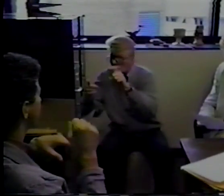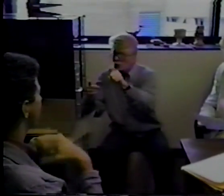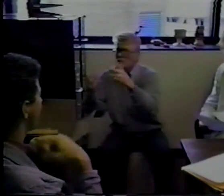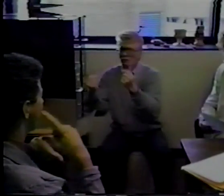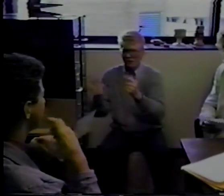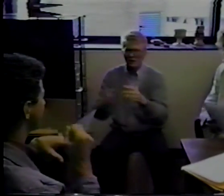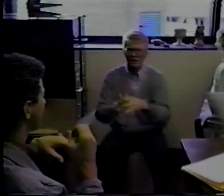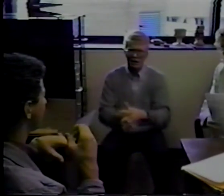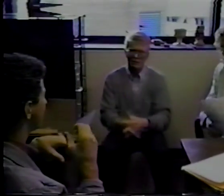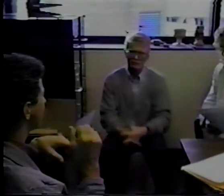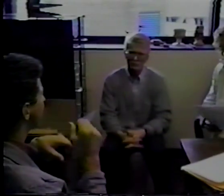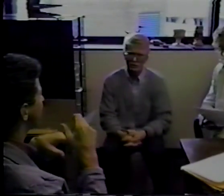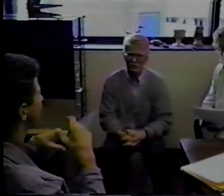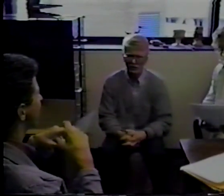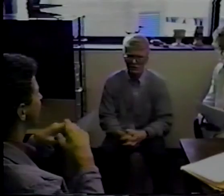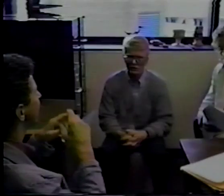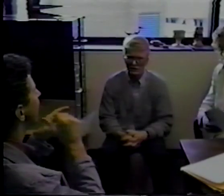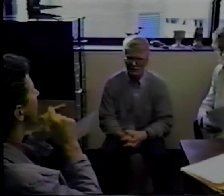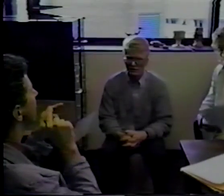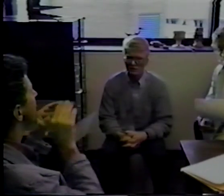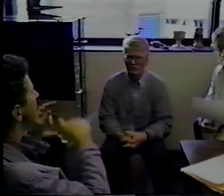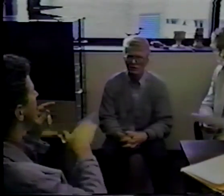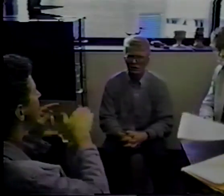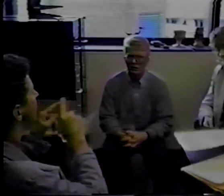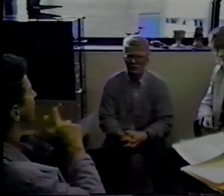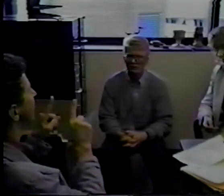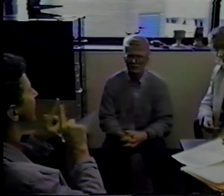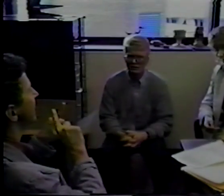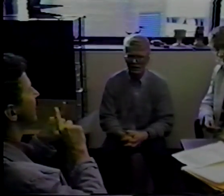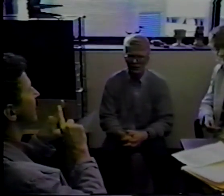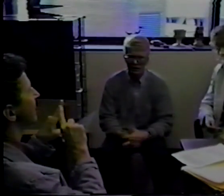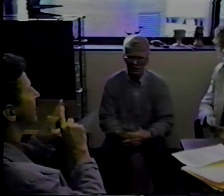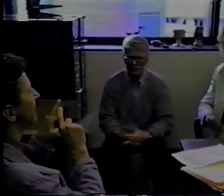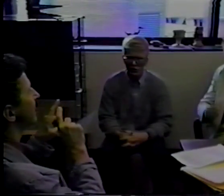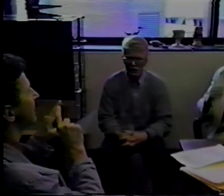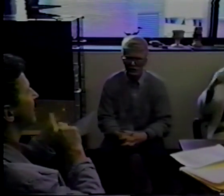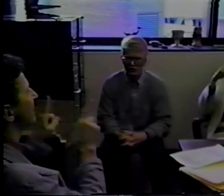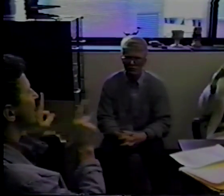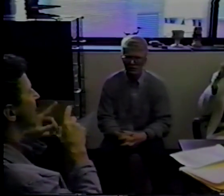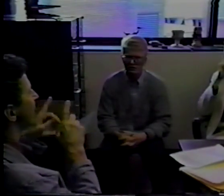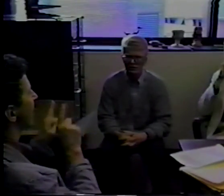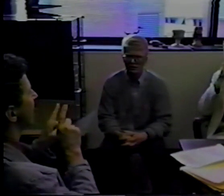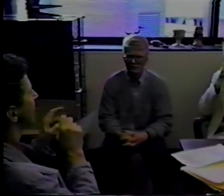Yeah I'm pretty sure they do exist (knocking on door). Um - It's not by the intonation